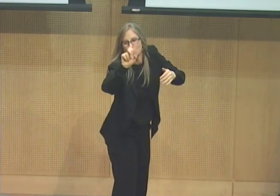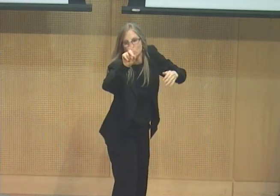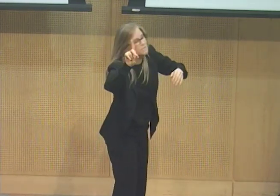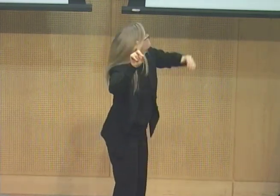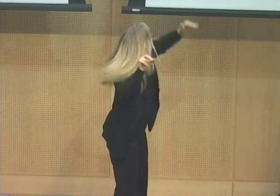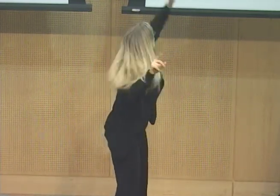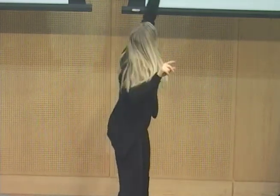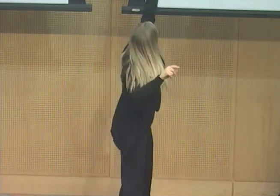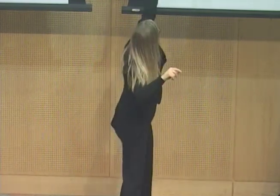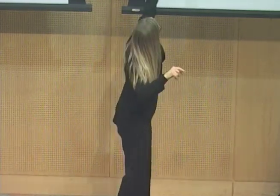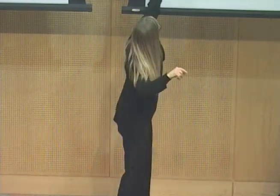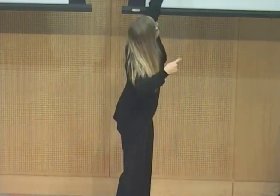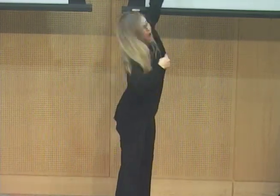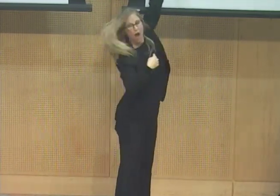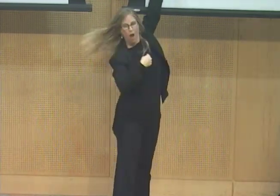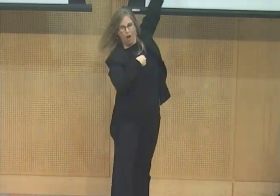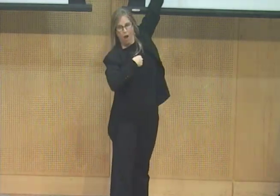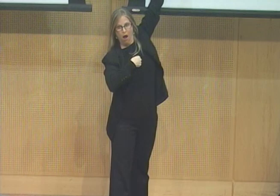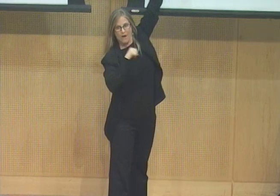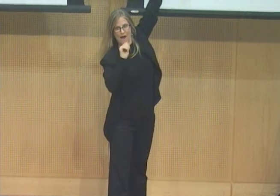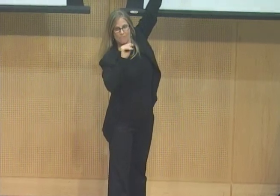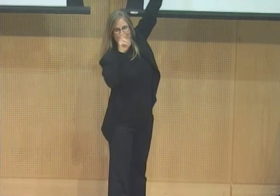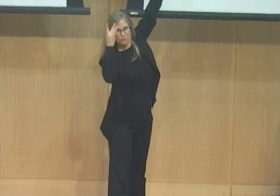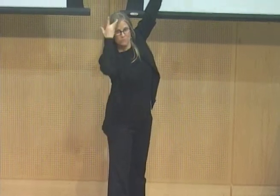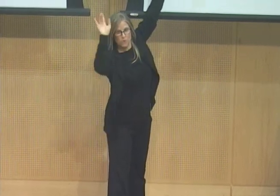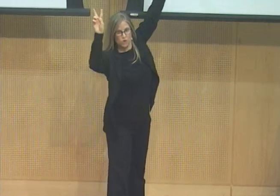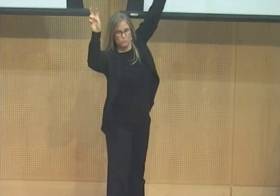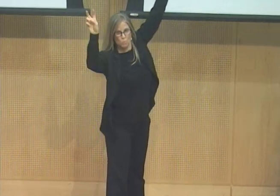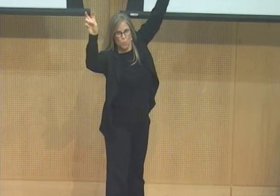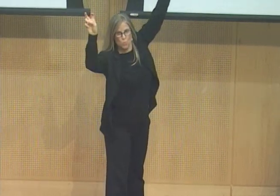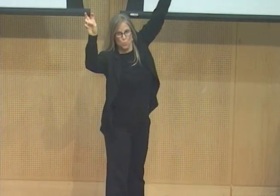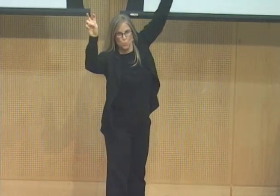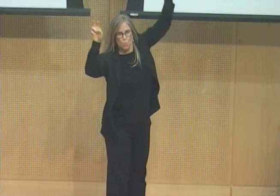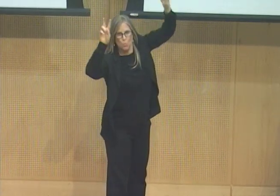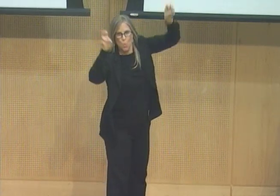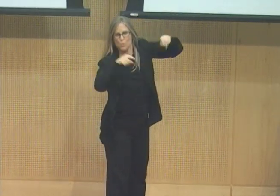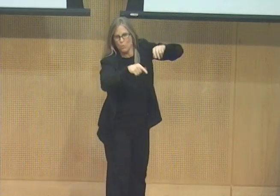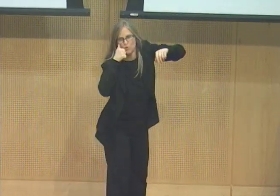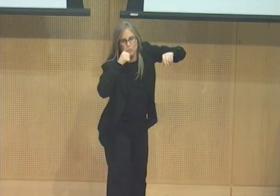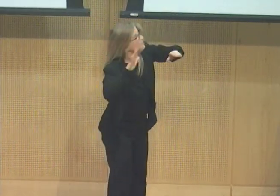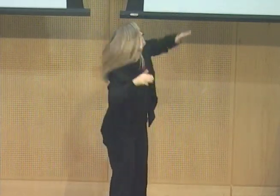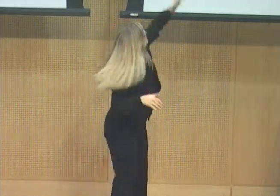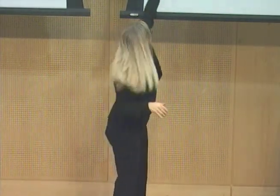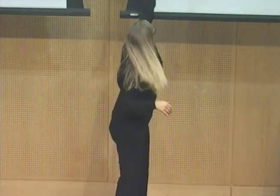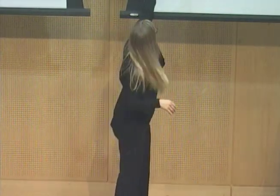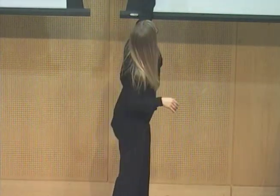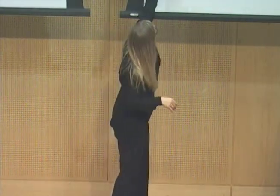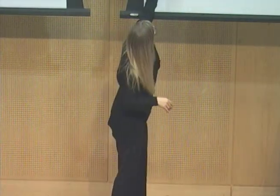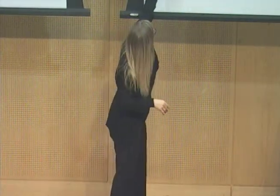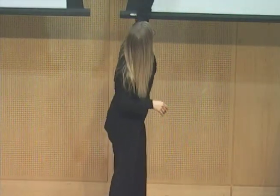"to be a stage actress, when she's not being a lifeguard. "Which is pretty splendid considering "she was diagnosed as deaf when she was 1.